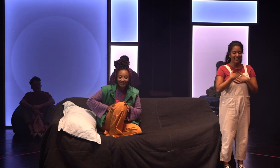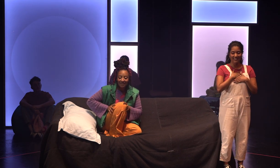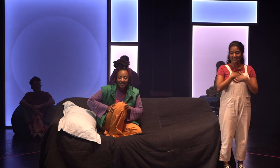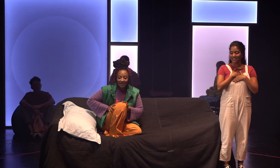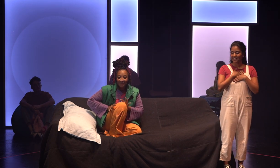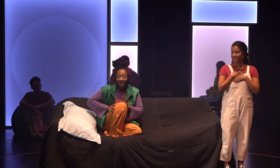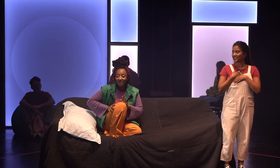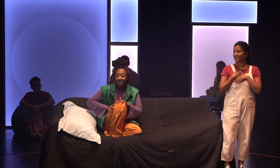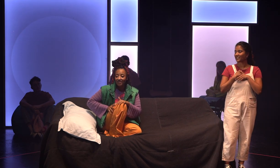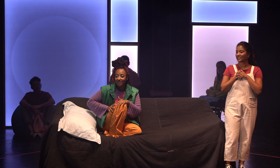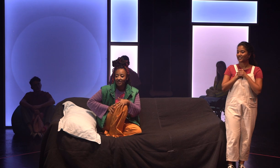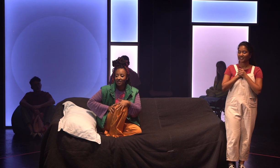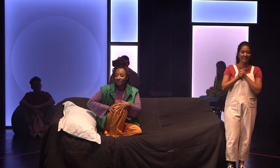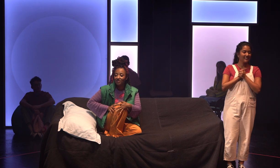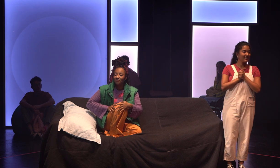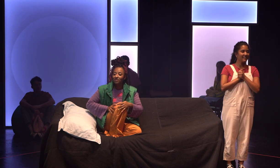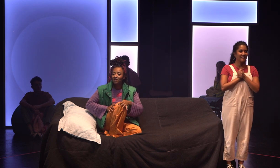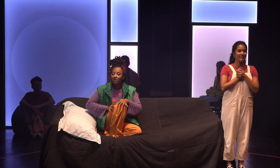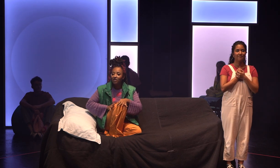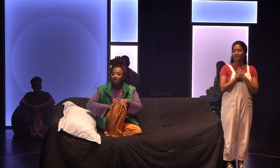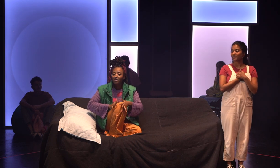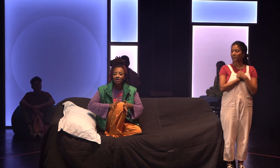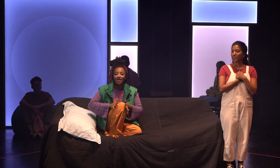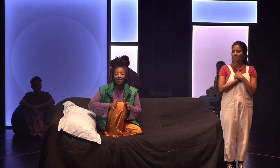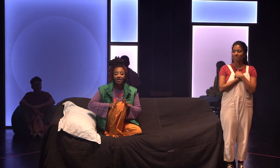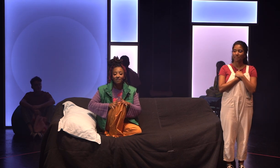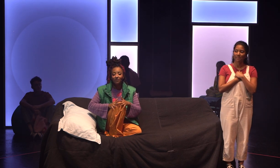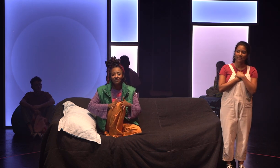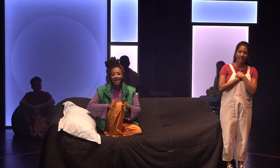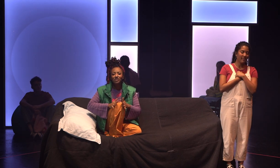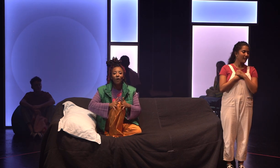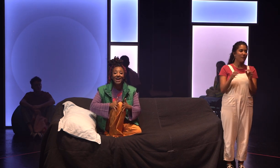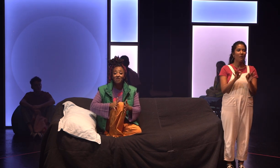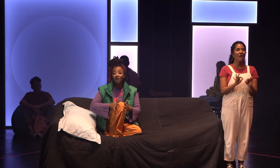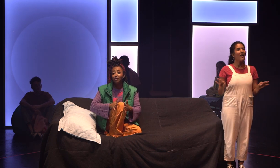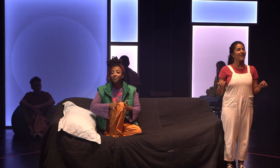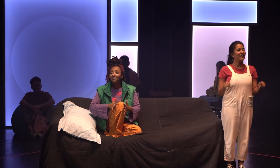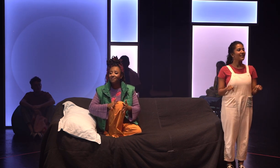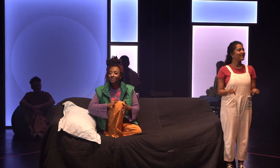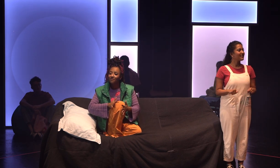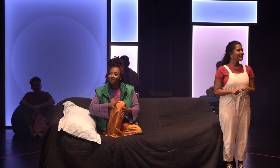It's quiet in my room.